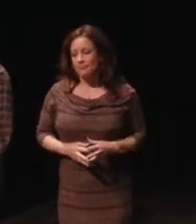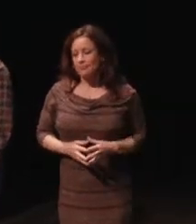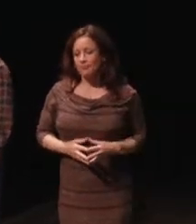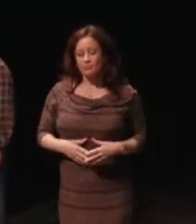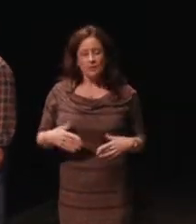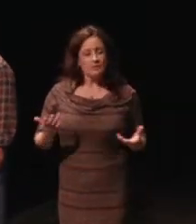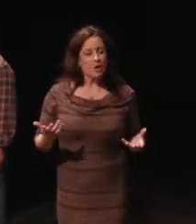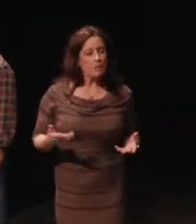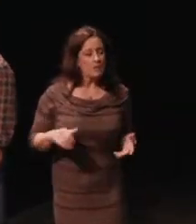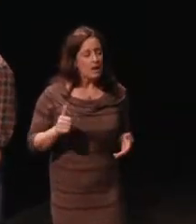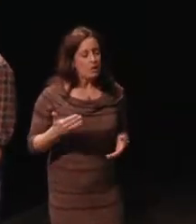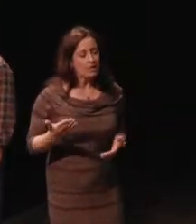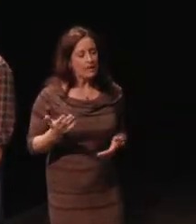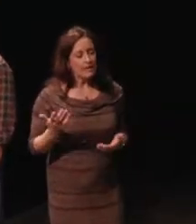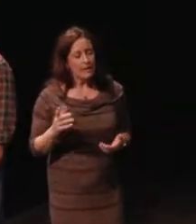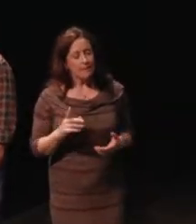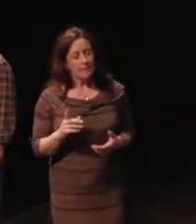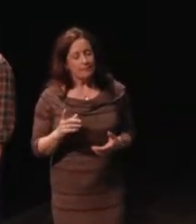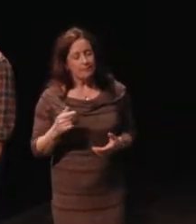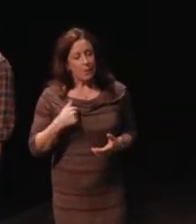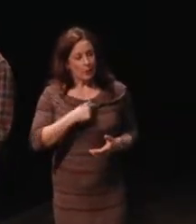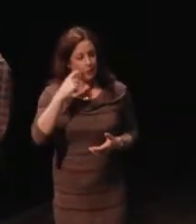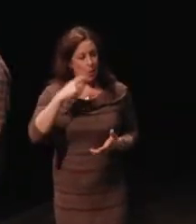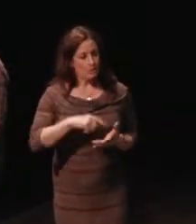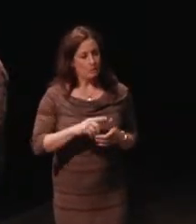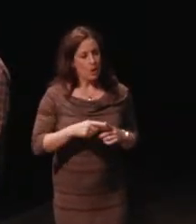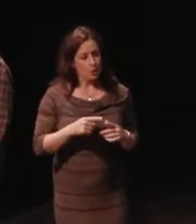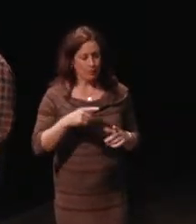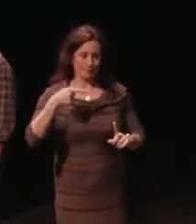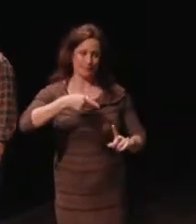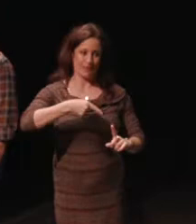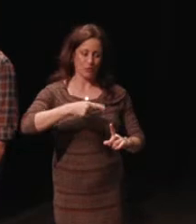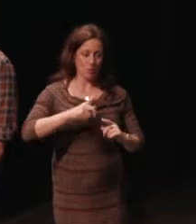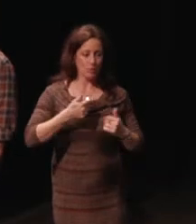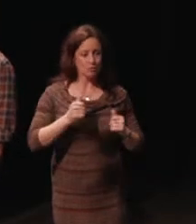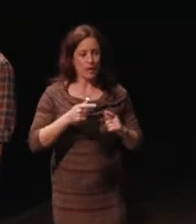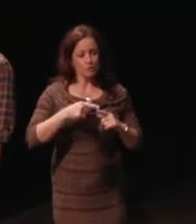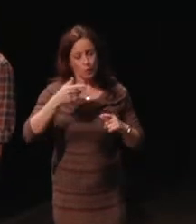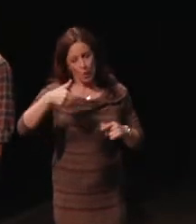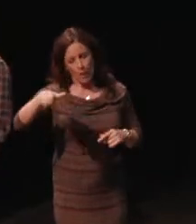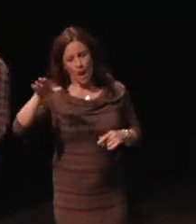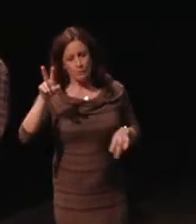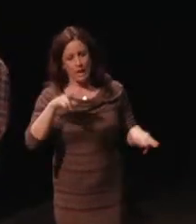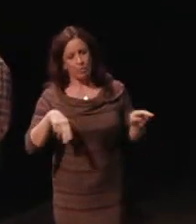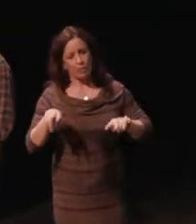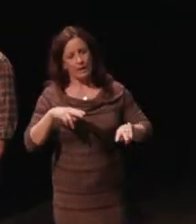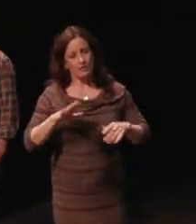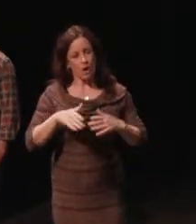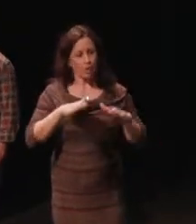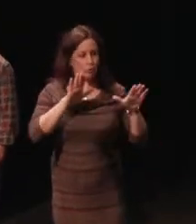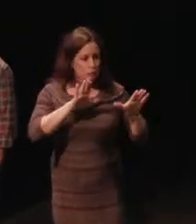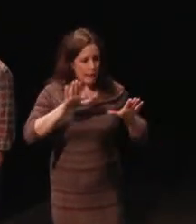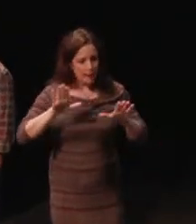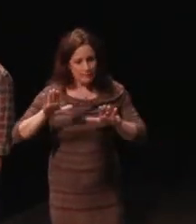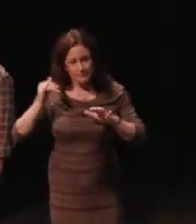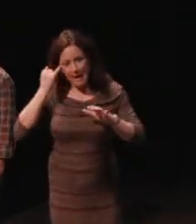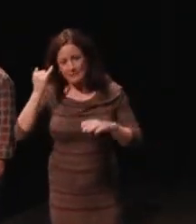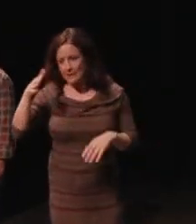So another thing that we noticed, especially when we're trying to go out and look at all of the great ideas that are out there